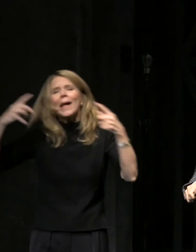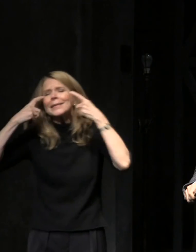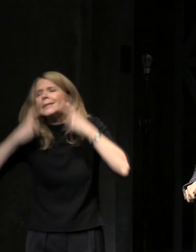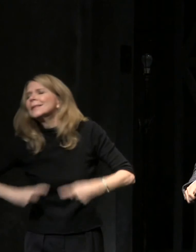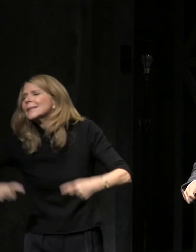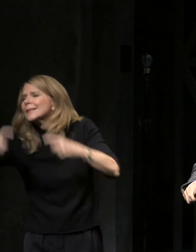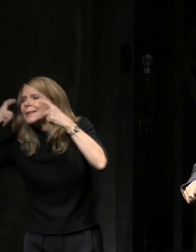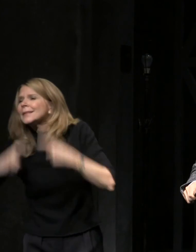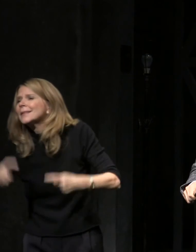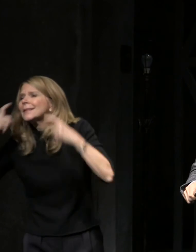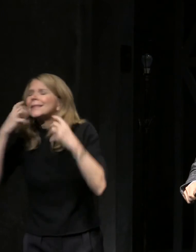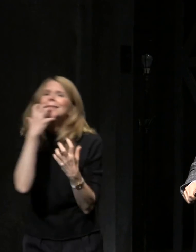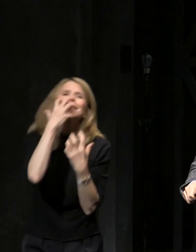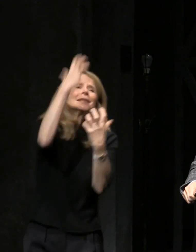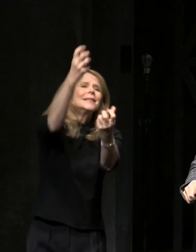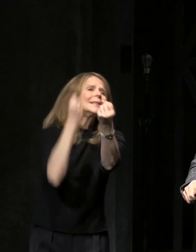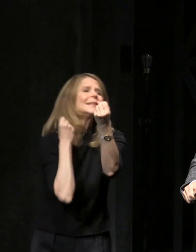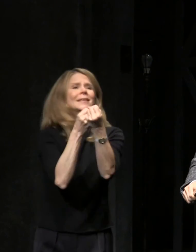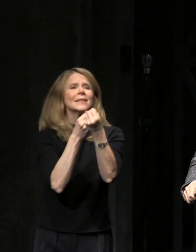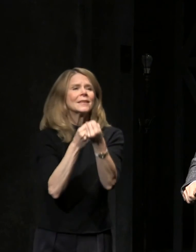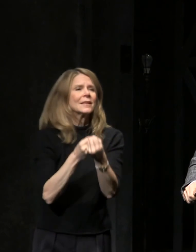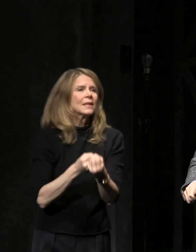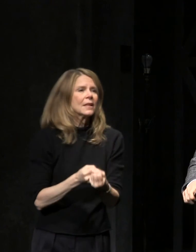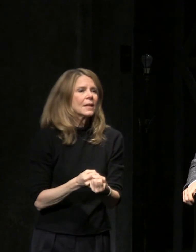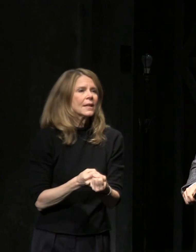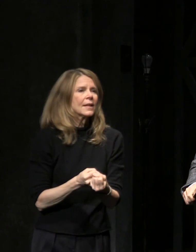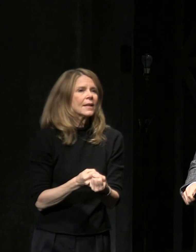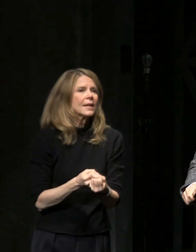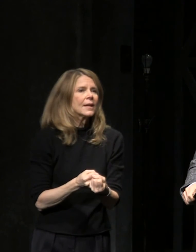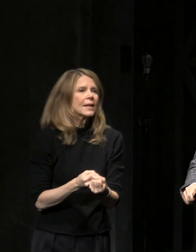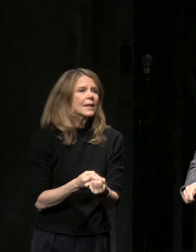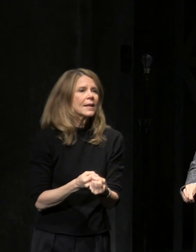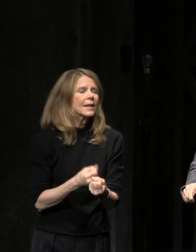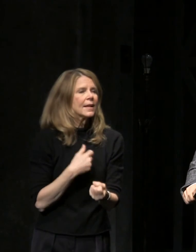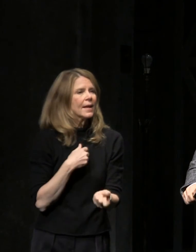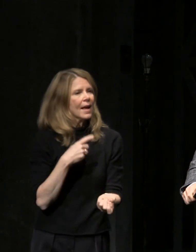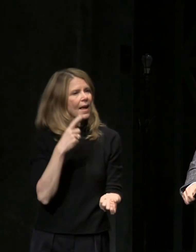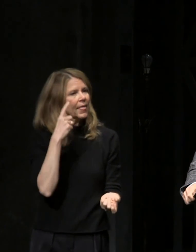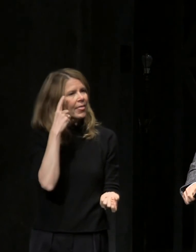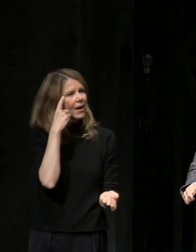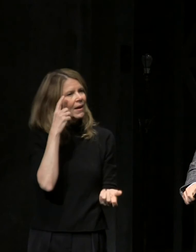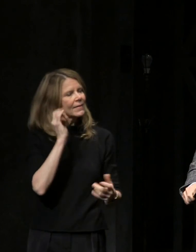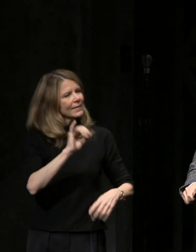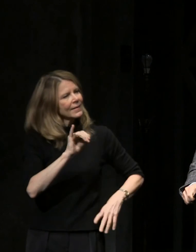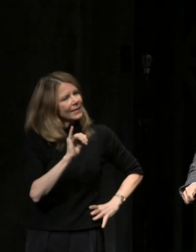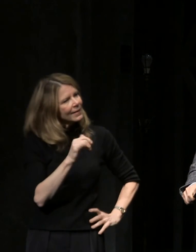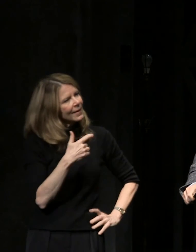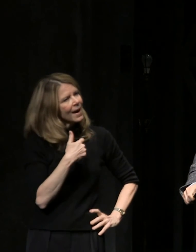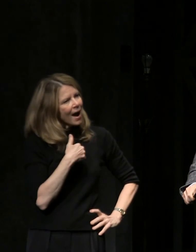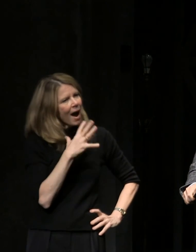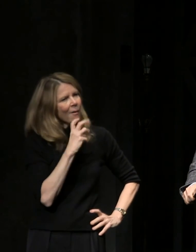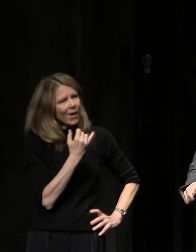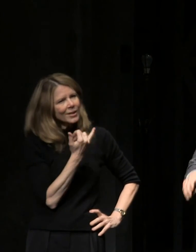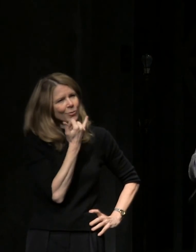down her face. I thought to myself, “You know, I still got it wrong.” I didn't want